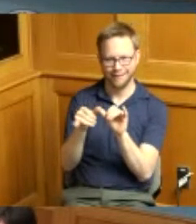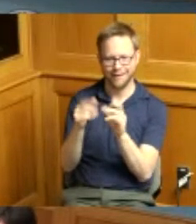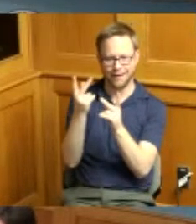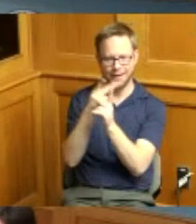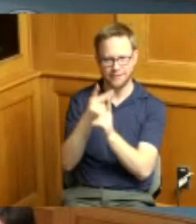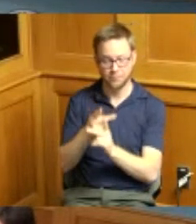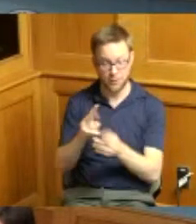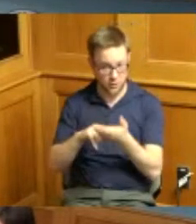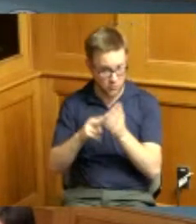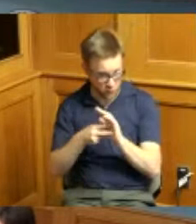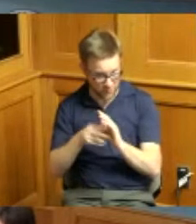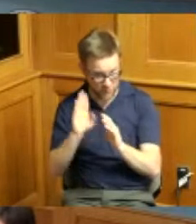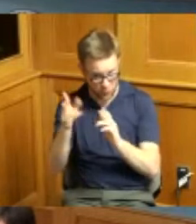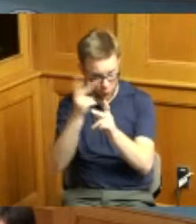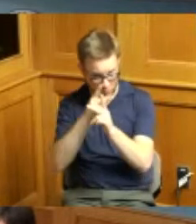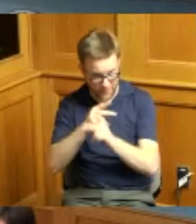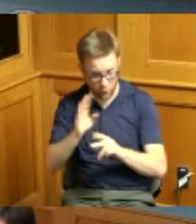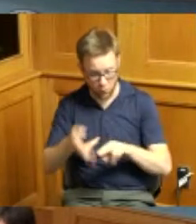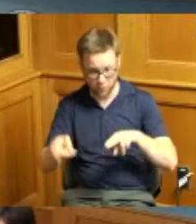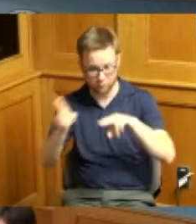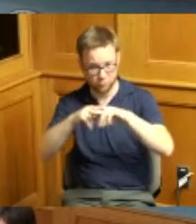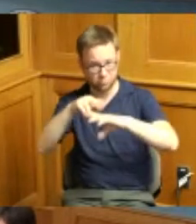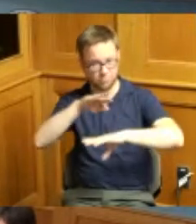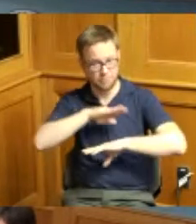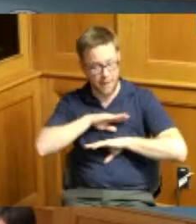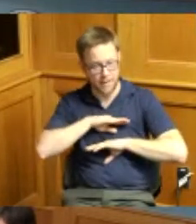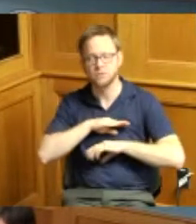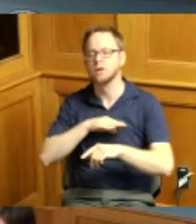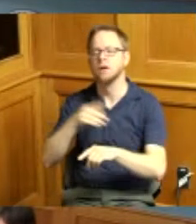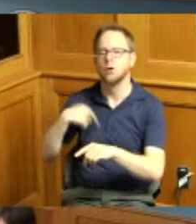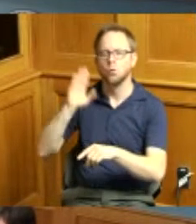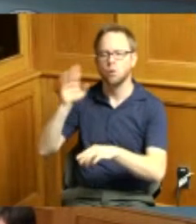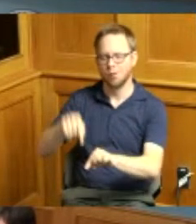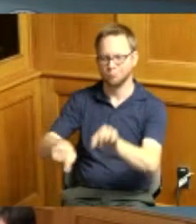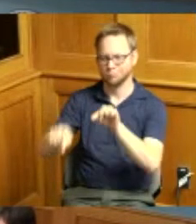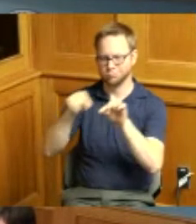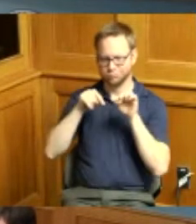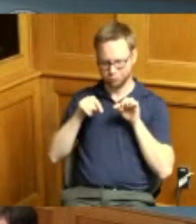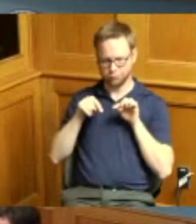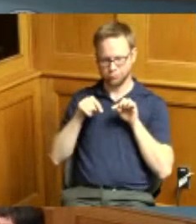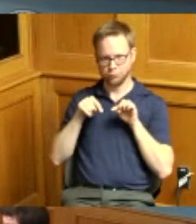your estimate to meet the ones we'll go back and look at all the unit price we'll look at what the